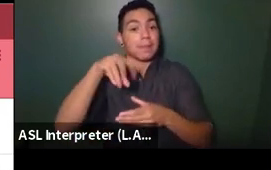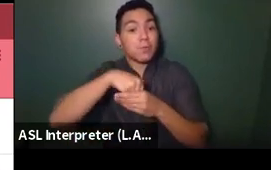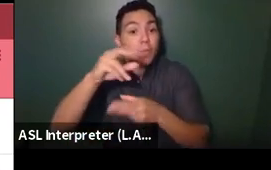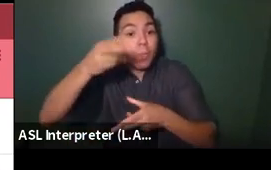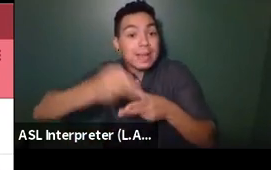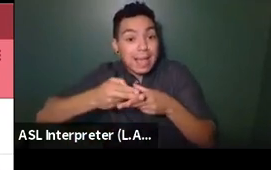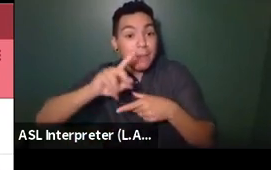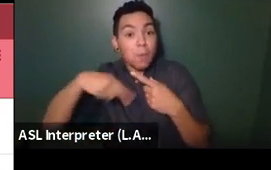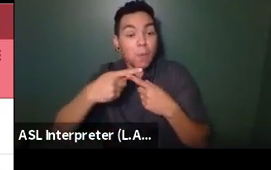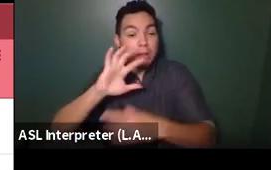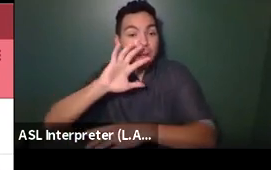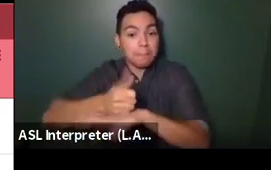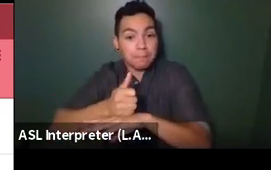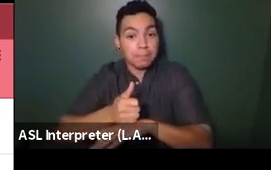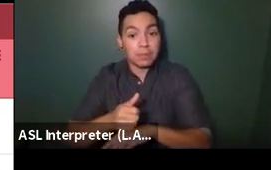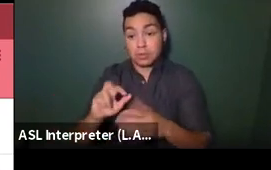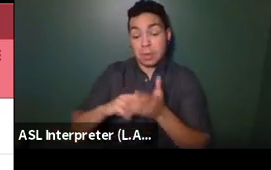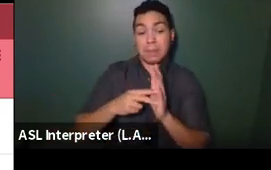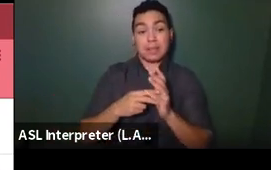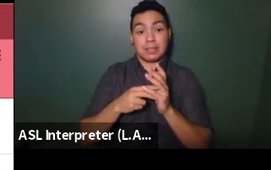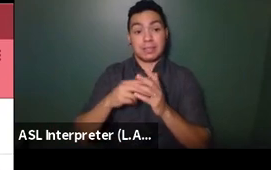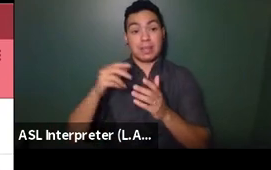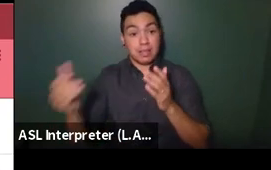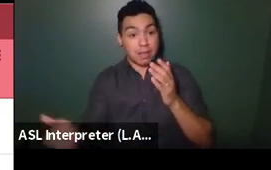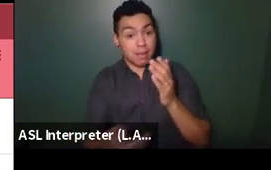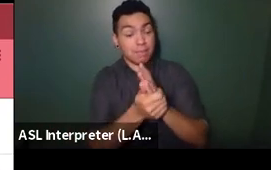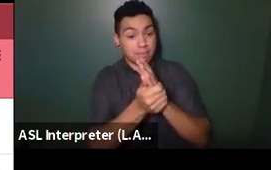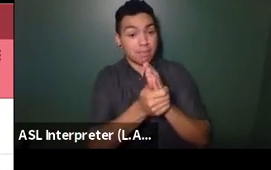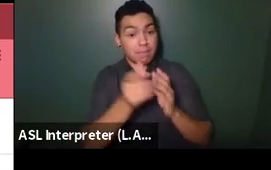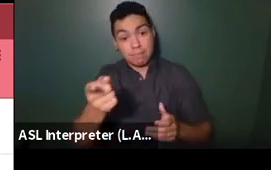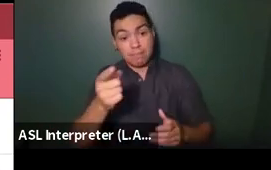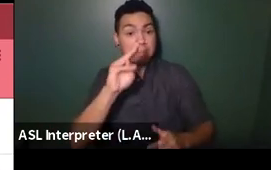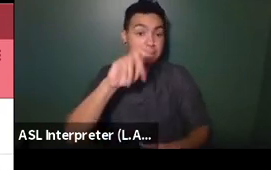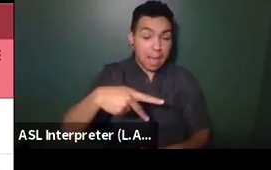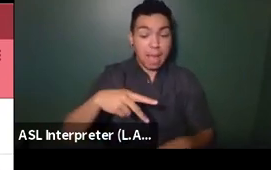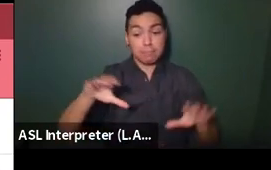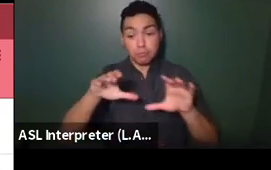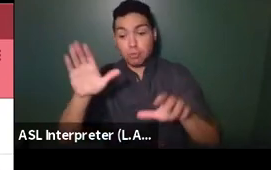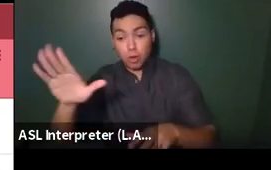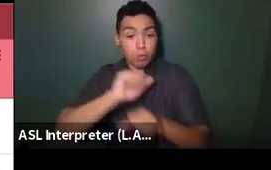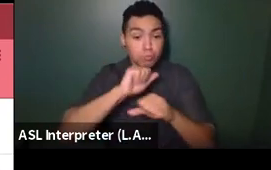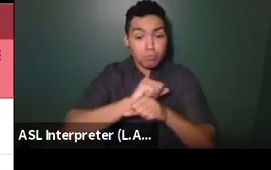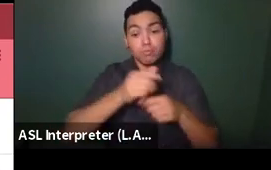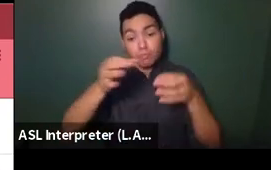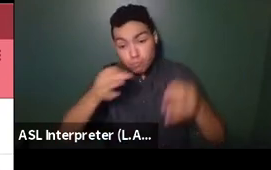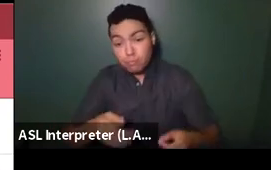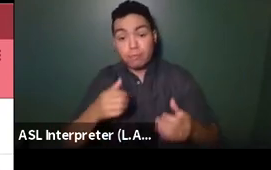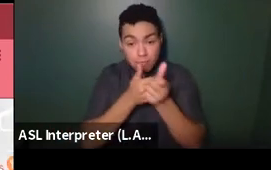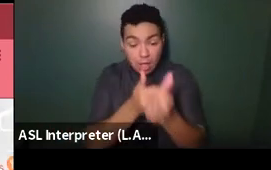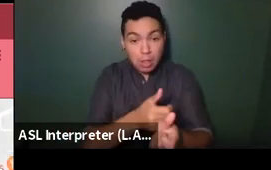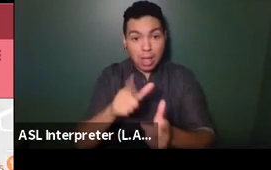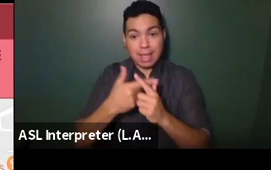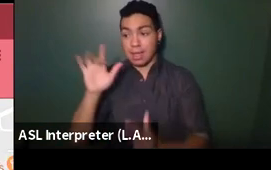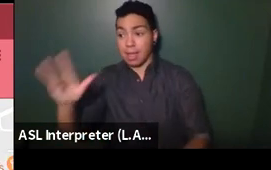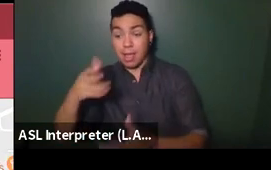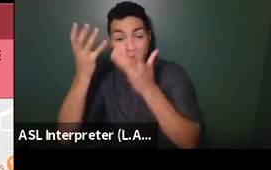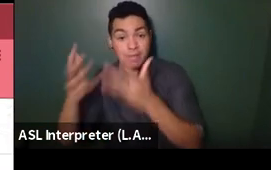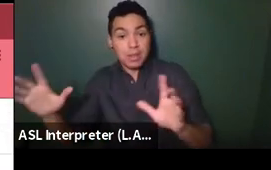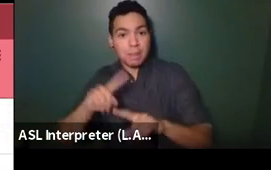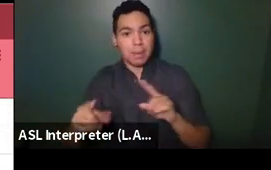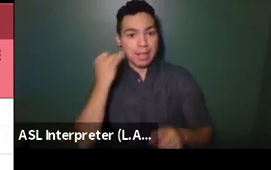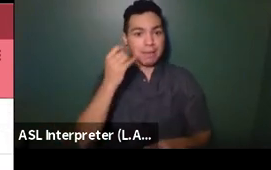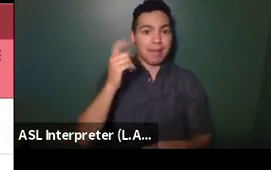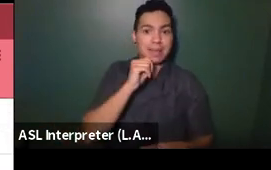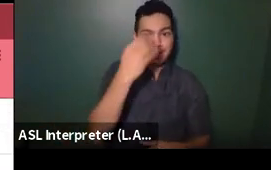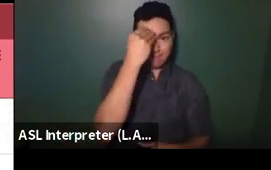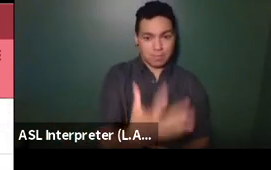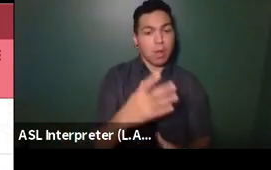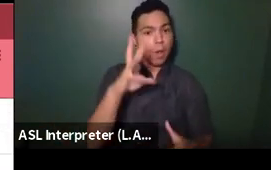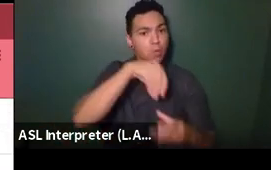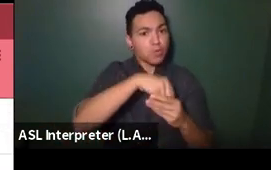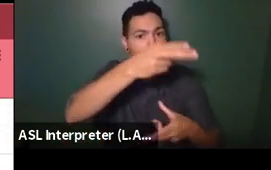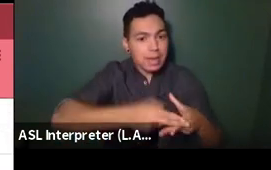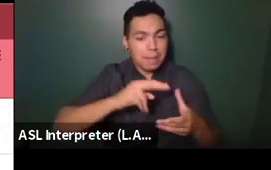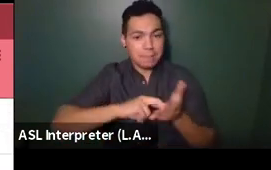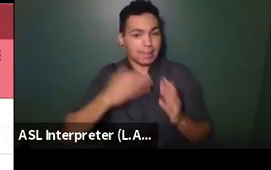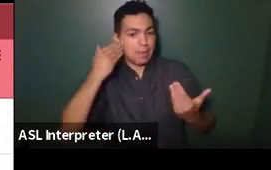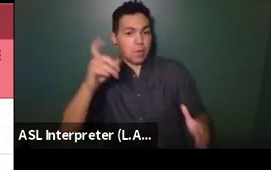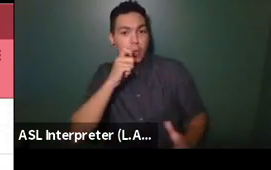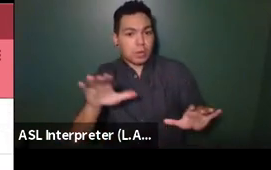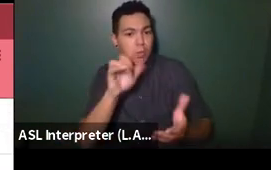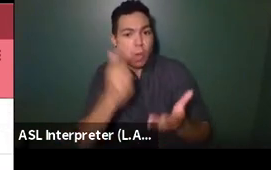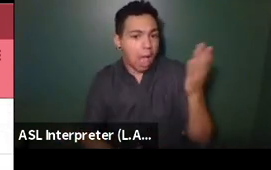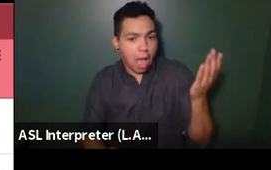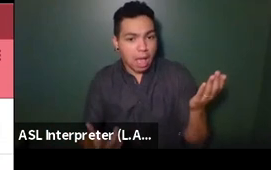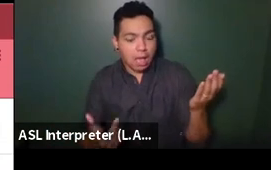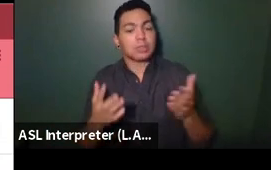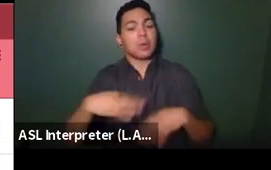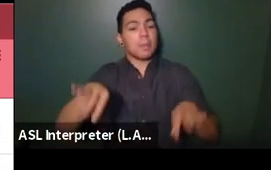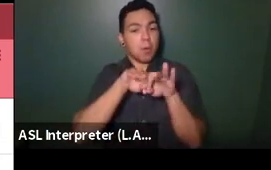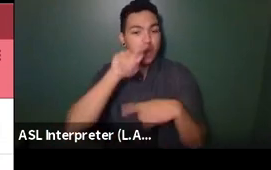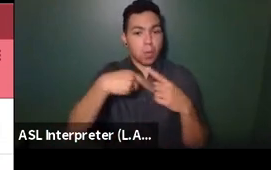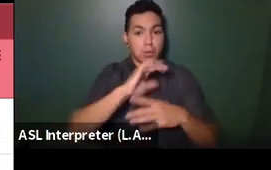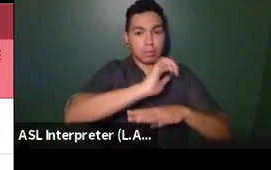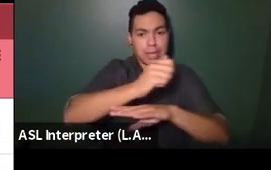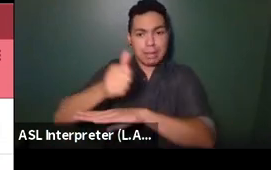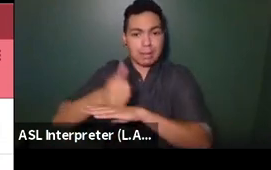Katherine Livick - ESD 112: She can mark it as done and it will tell me she turned it in, but I won't be able to see which thing she added. So that's just something to think about as you're branching out into different assignment types. I'm going to have Janice mark this is done.